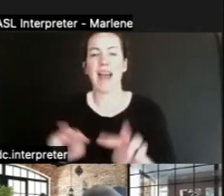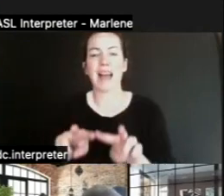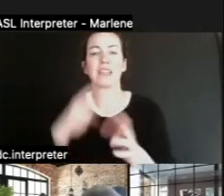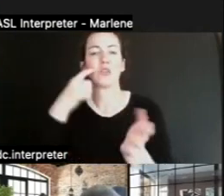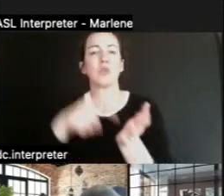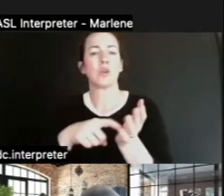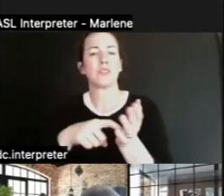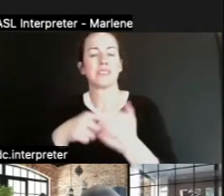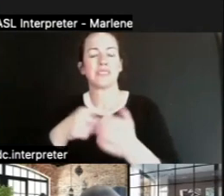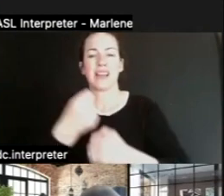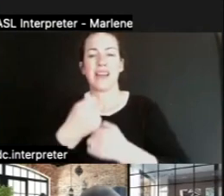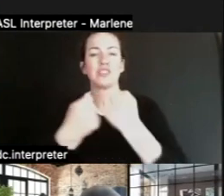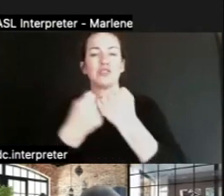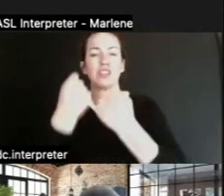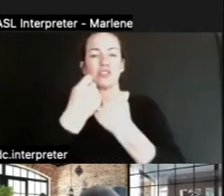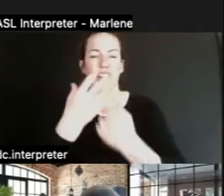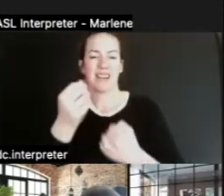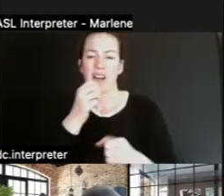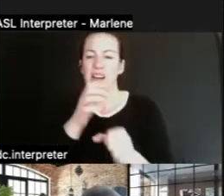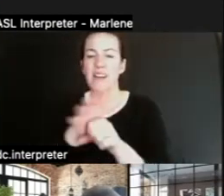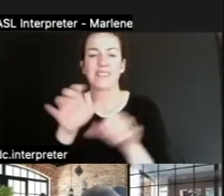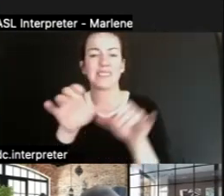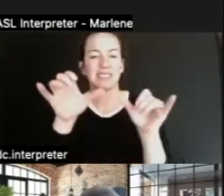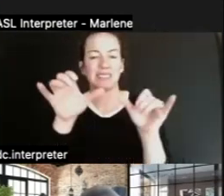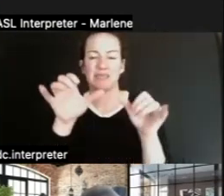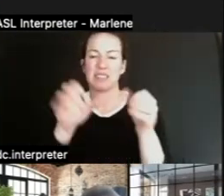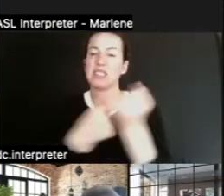infrastructure and the lack and support systems that were implemented, not only